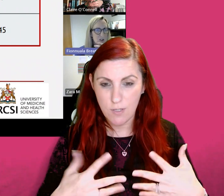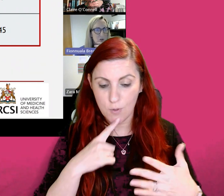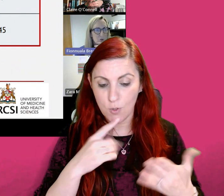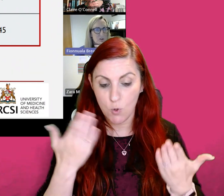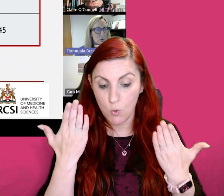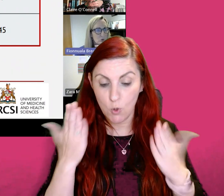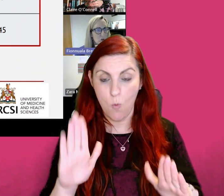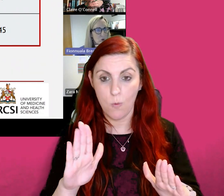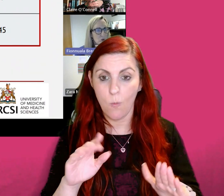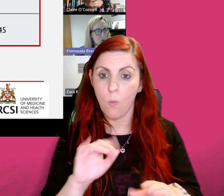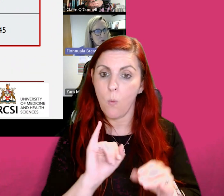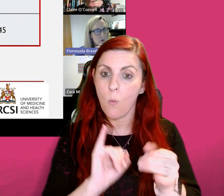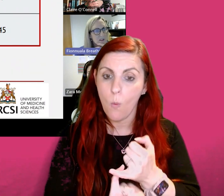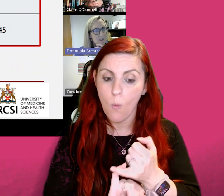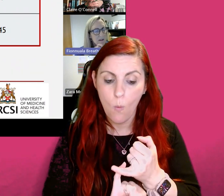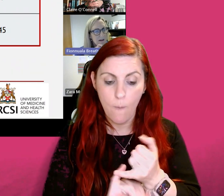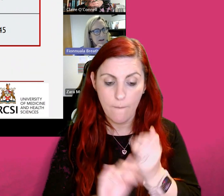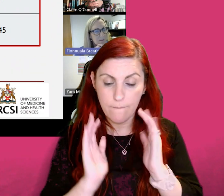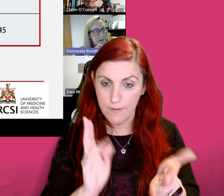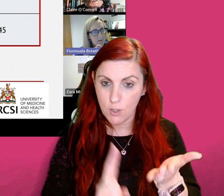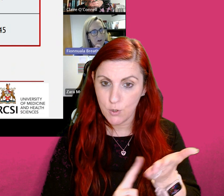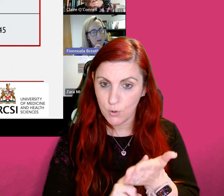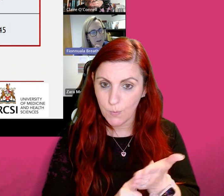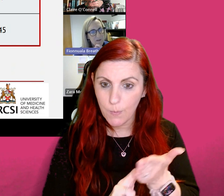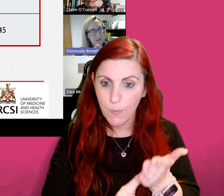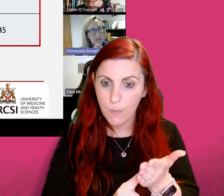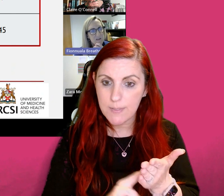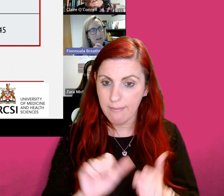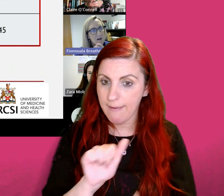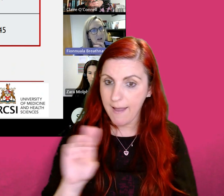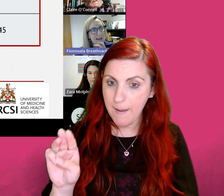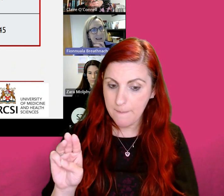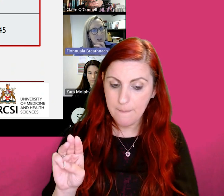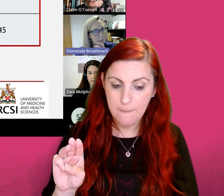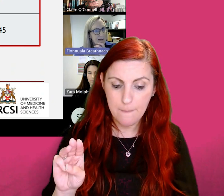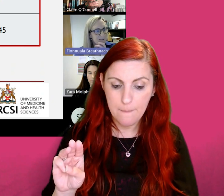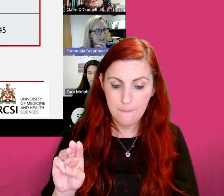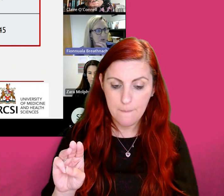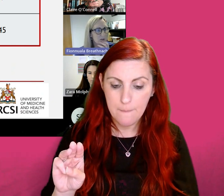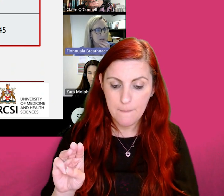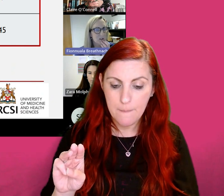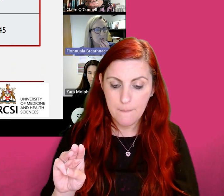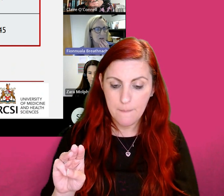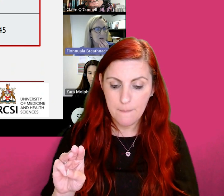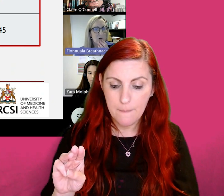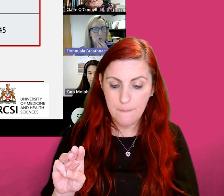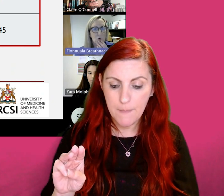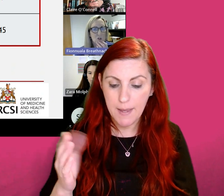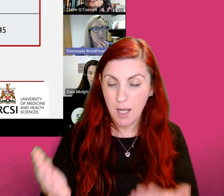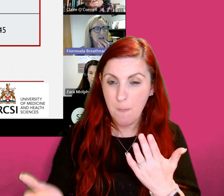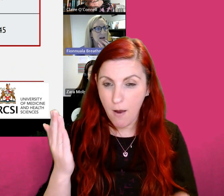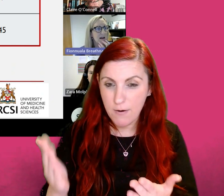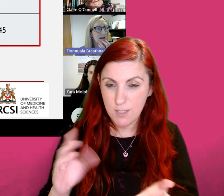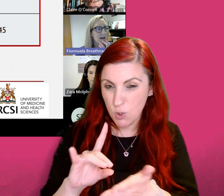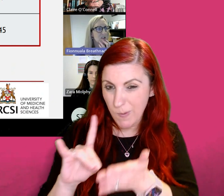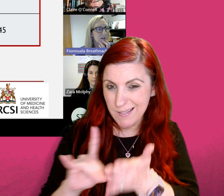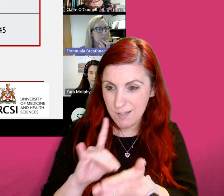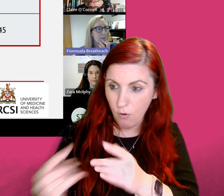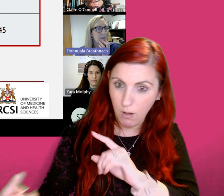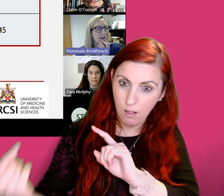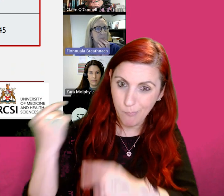that those who who used um our app assisted care in comparison to to a historical cohort had um